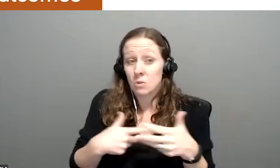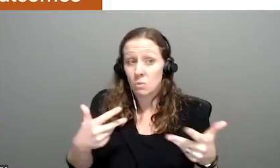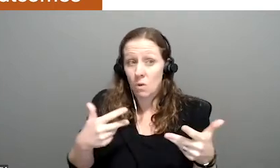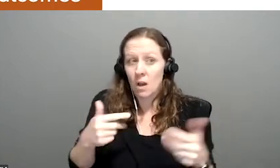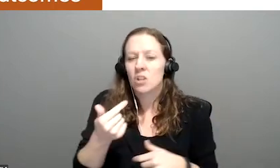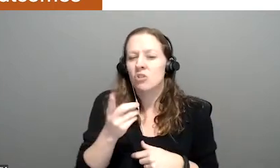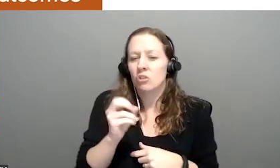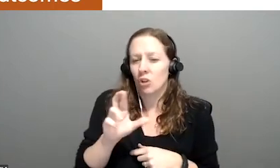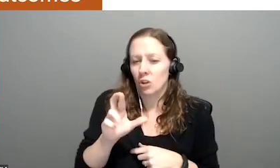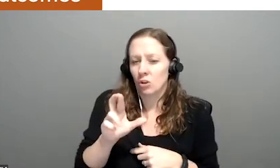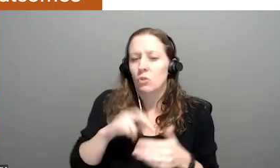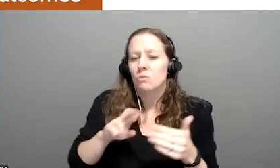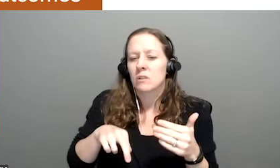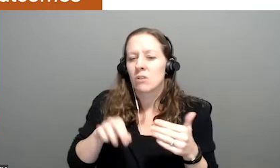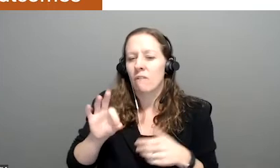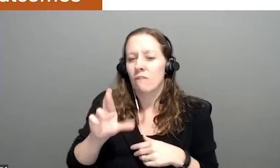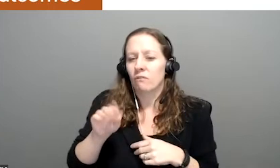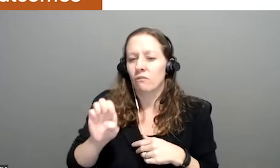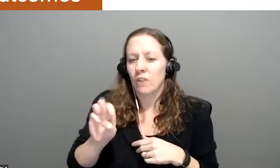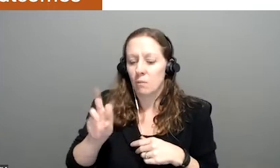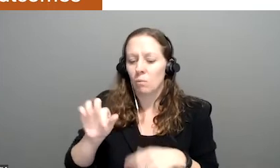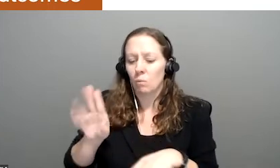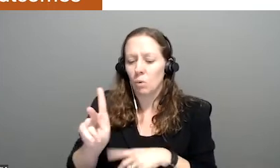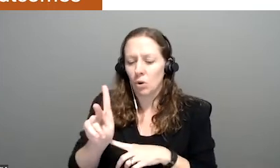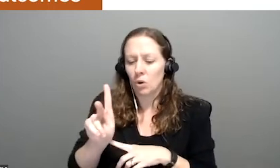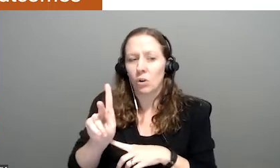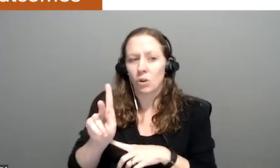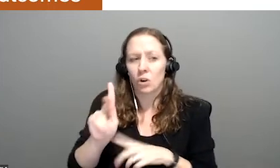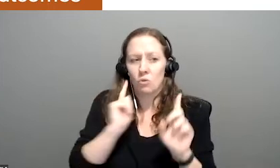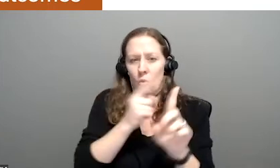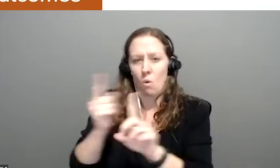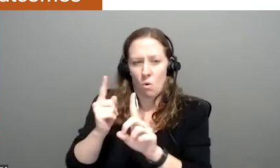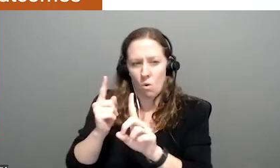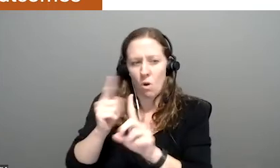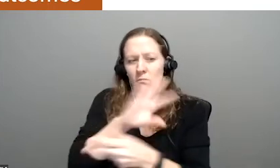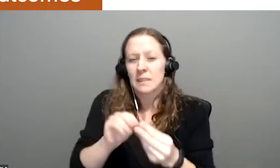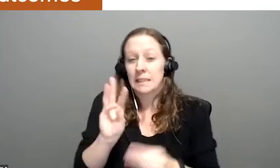goals starting from the top left corner. We have education and skills development,